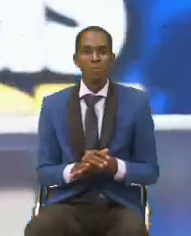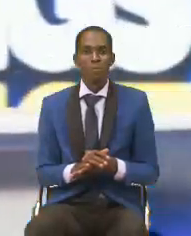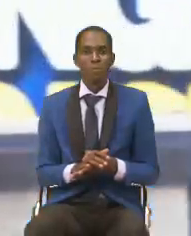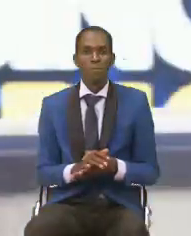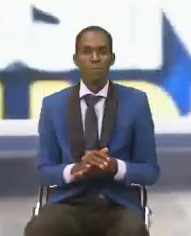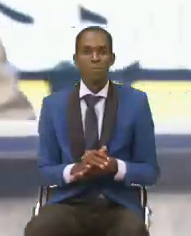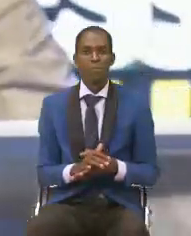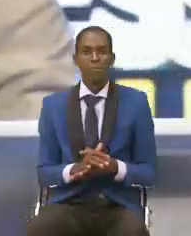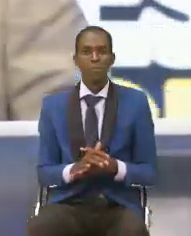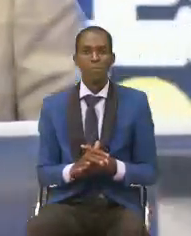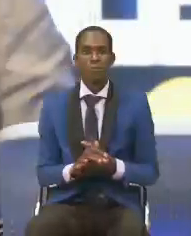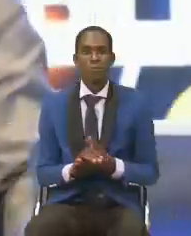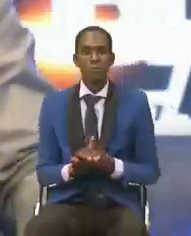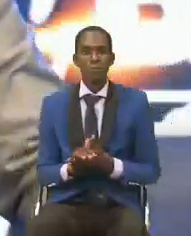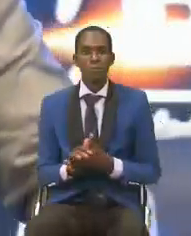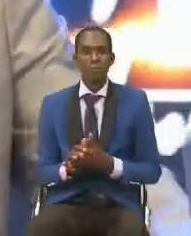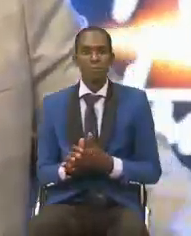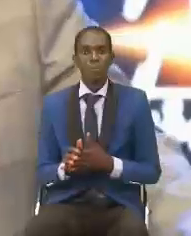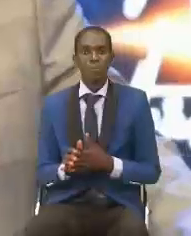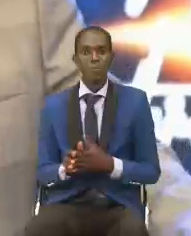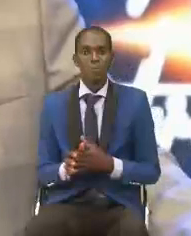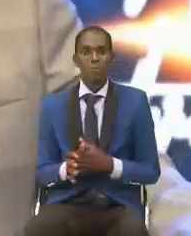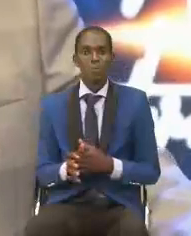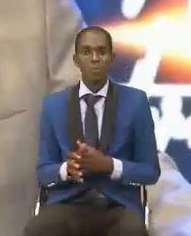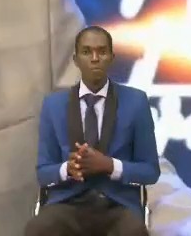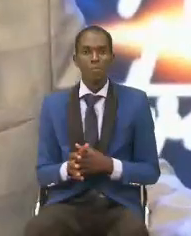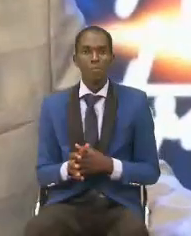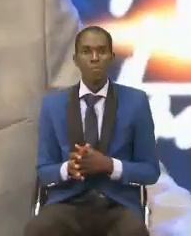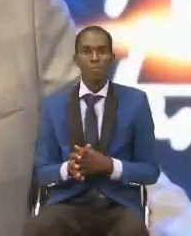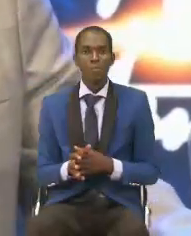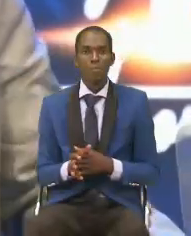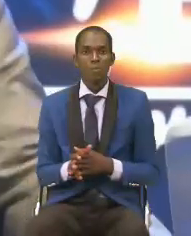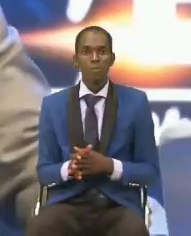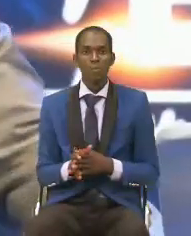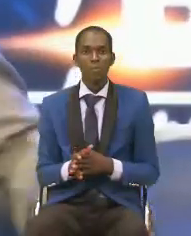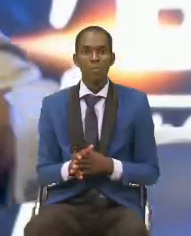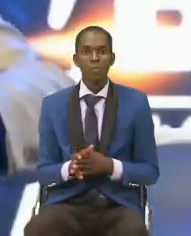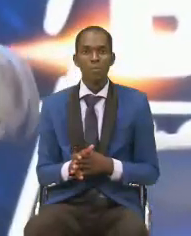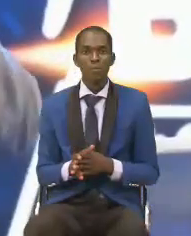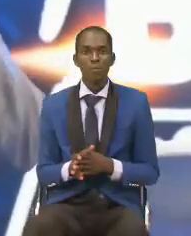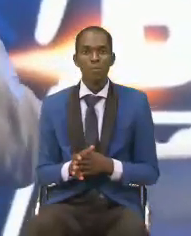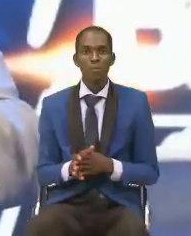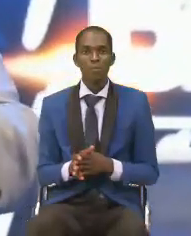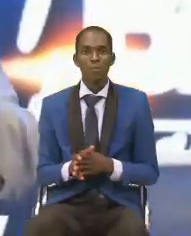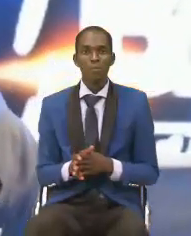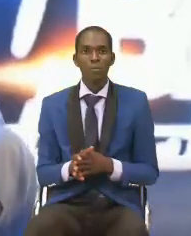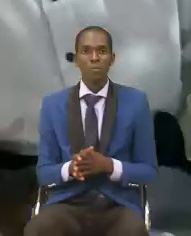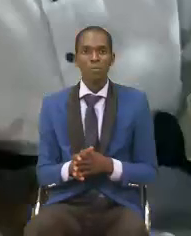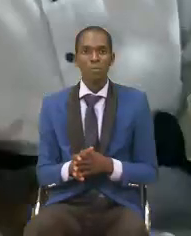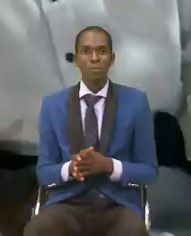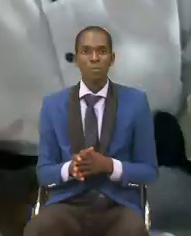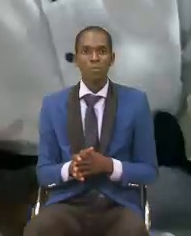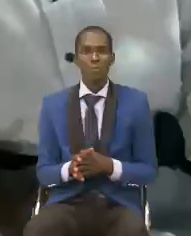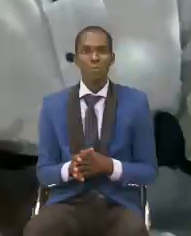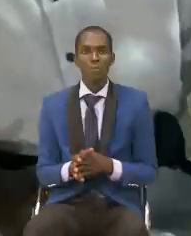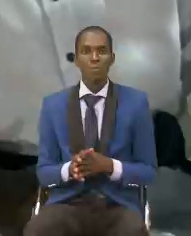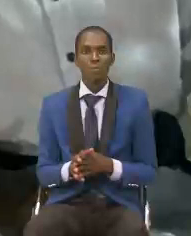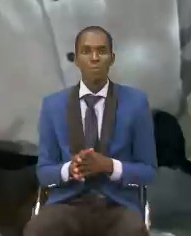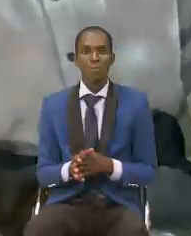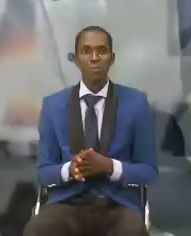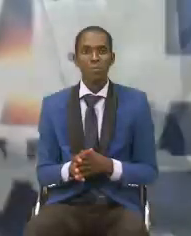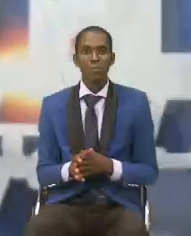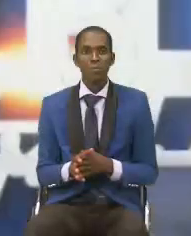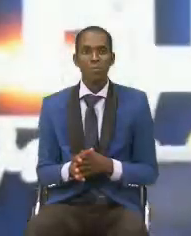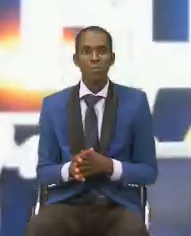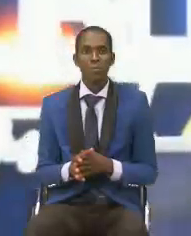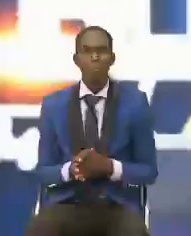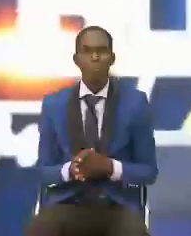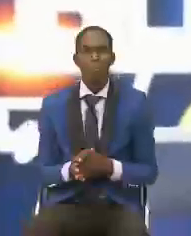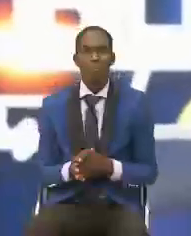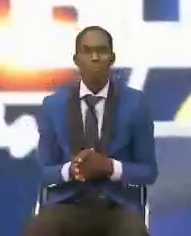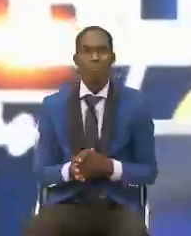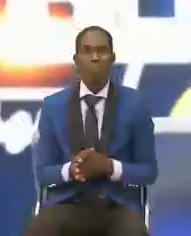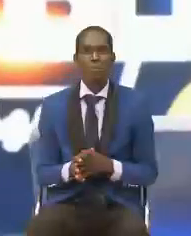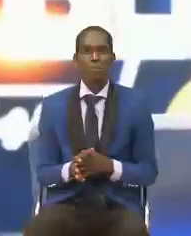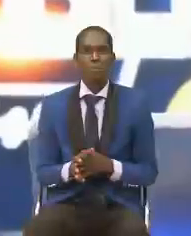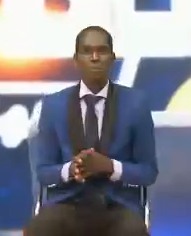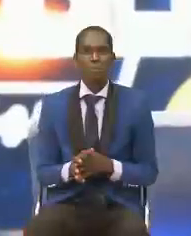her if the lord can do it for that man he'll do it for me you keep on waiting until we have finished